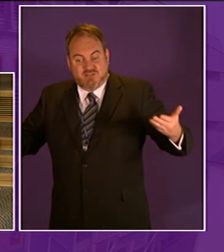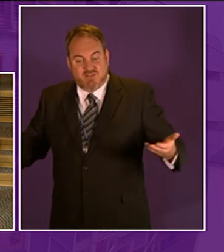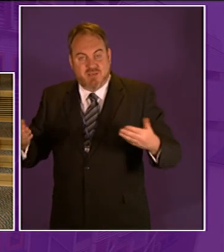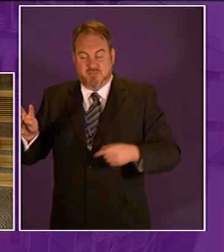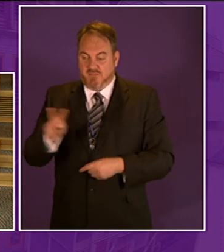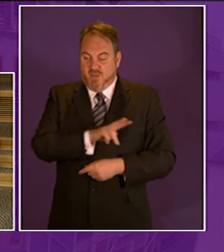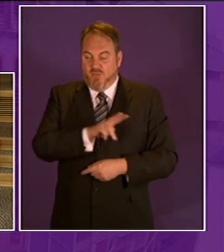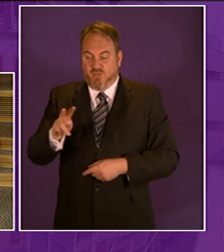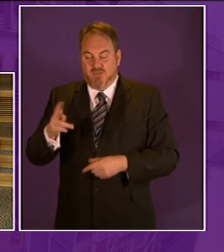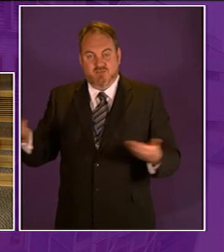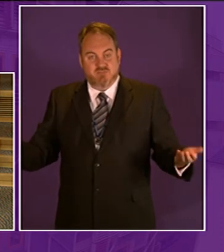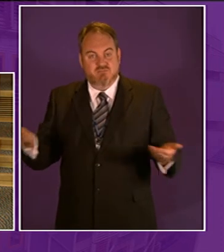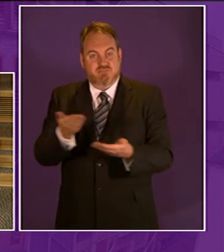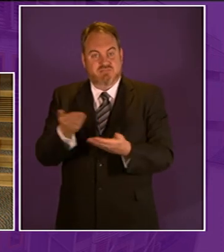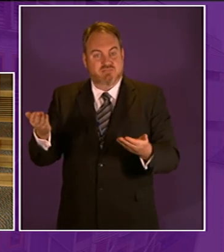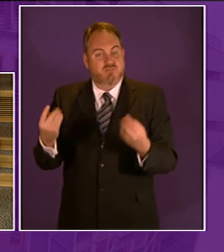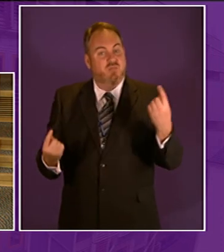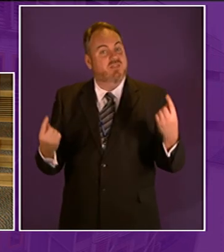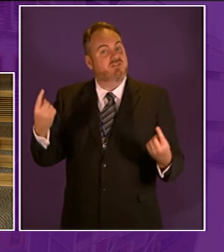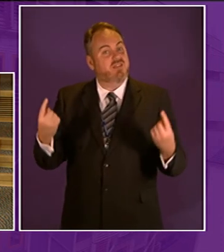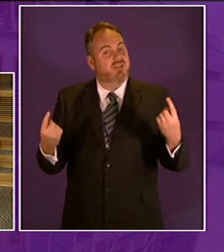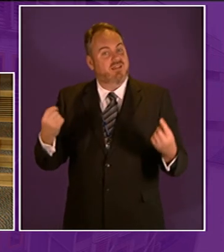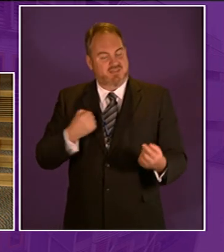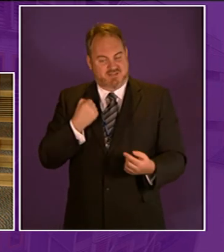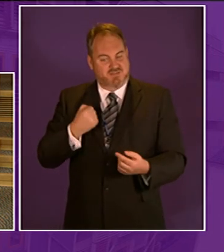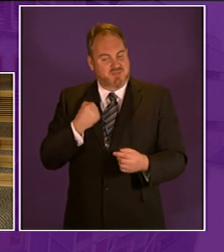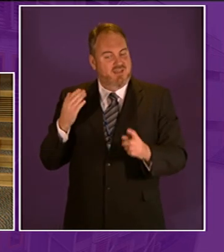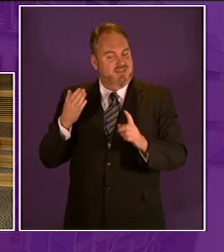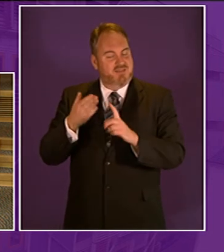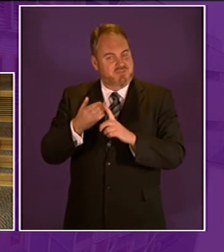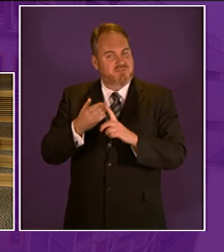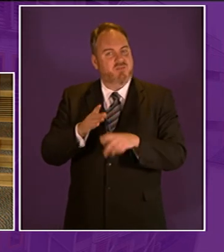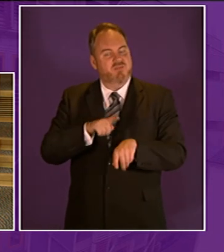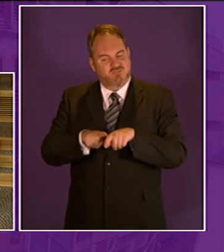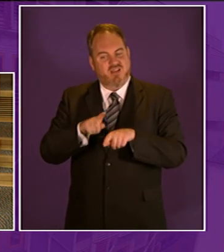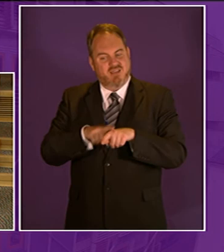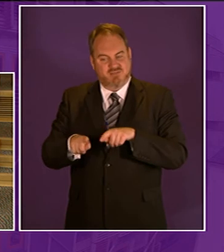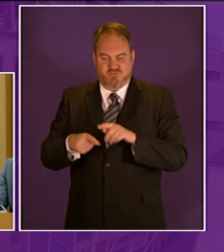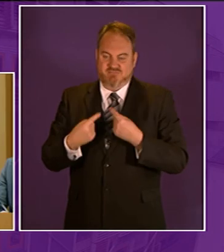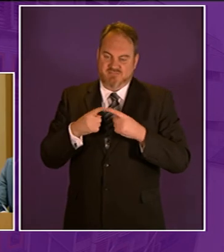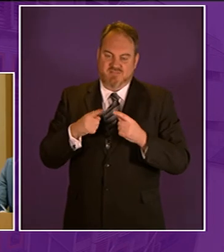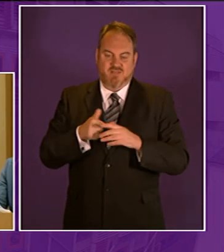That is the approach that I set out in my statement and am encouraging both parties to follow. Stuart McMillan (Greenock and Inverclyde) (SNP):